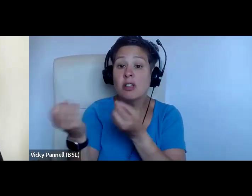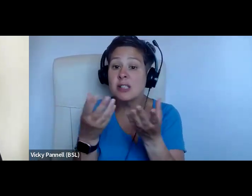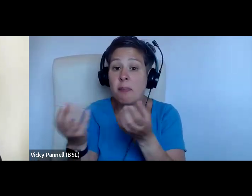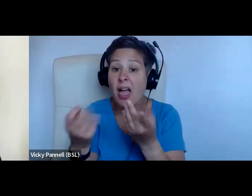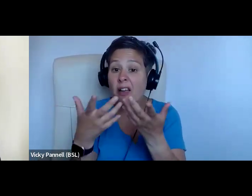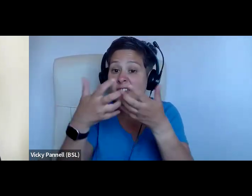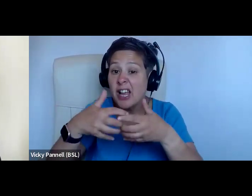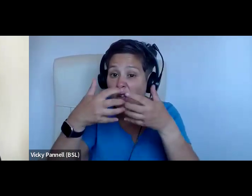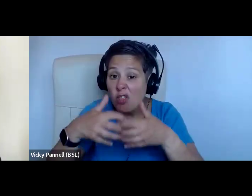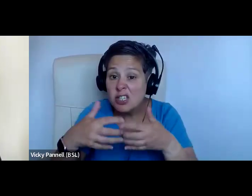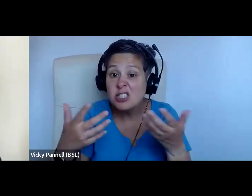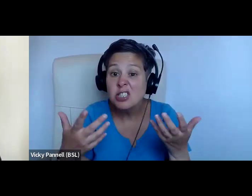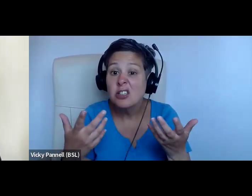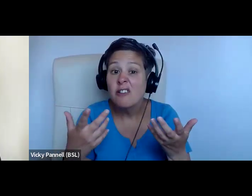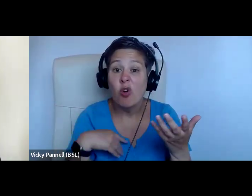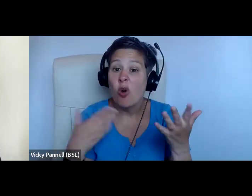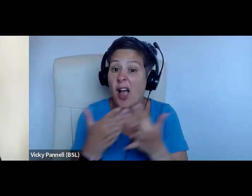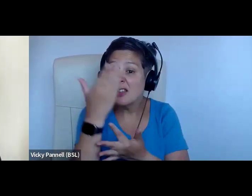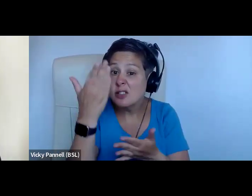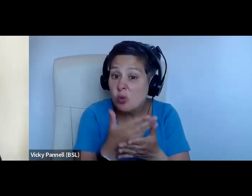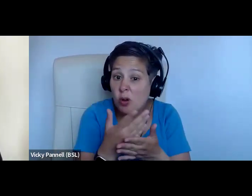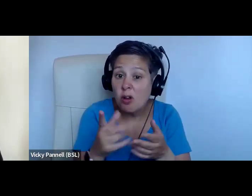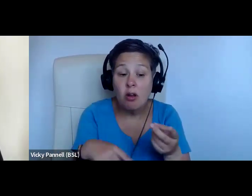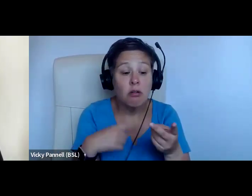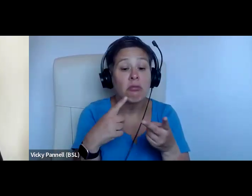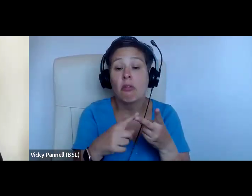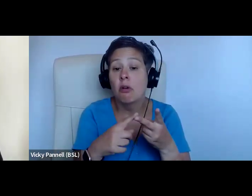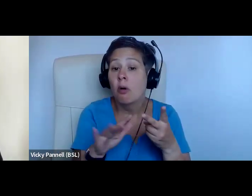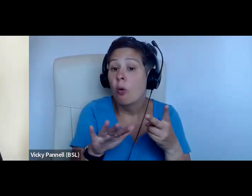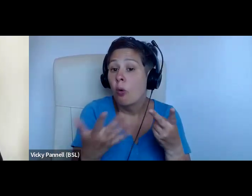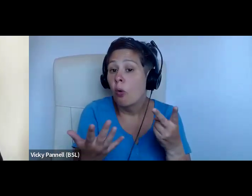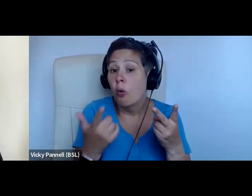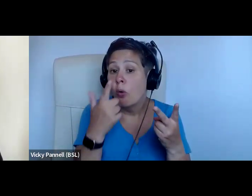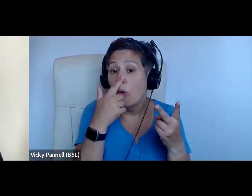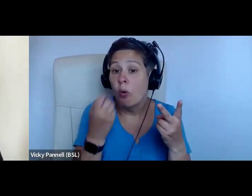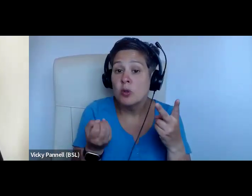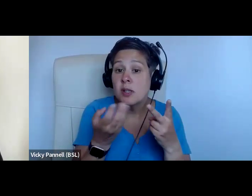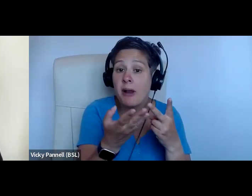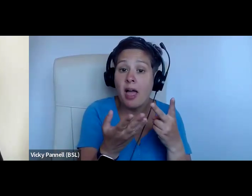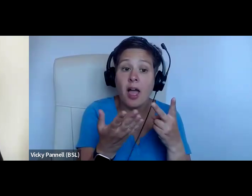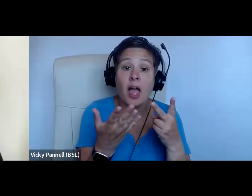The most valuable input that you can give into that consultation is the input